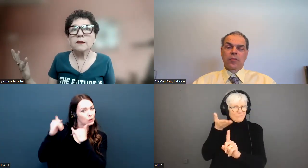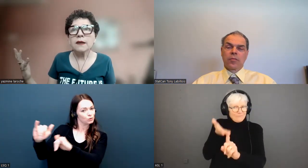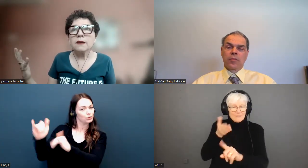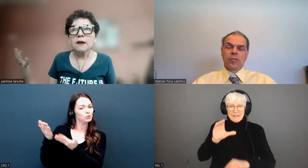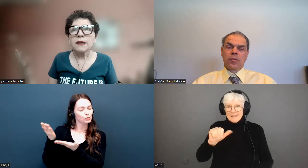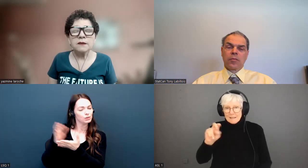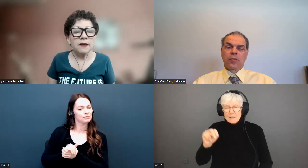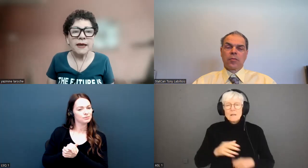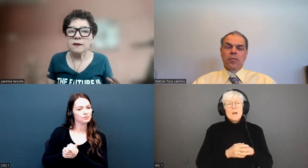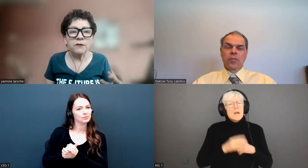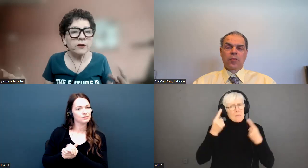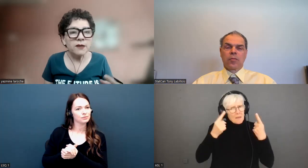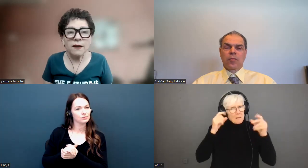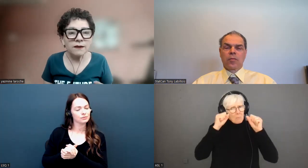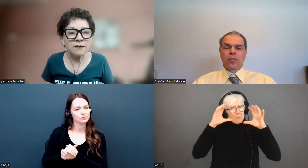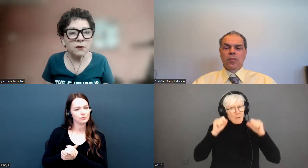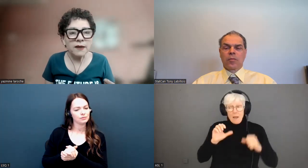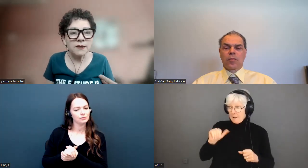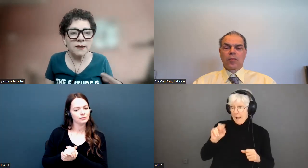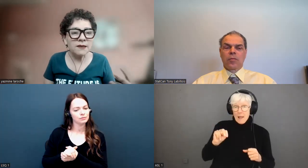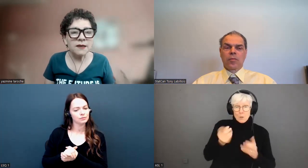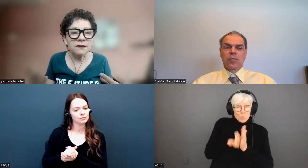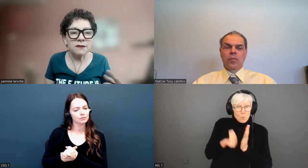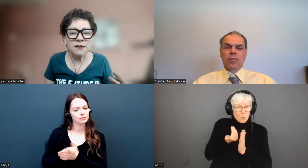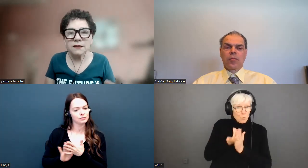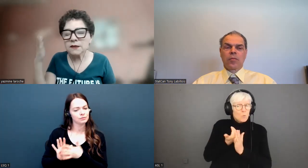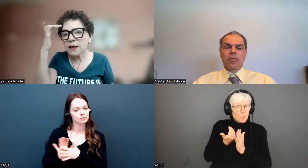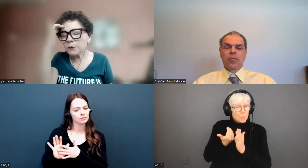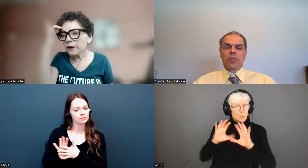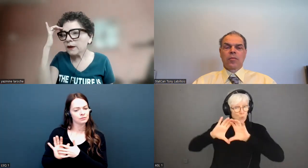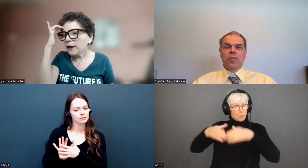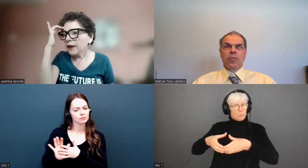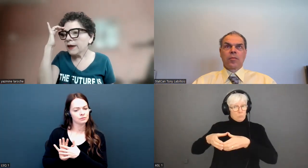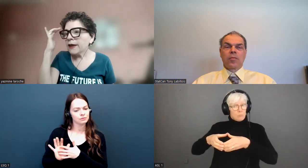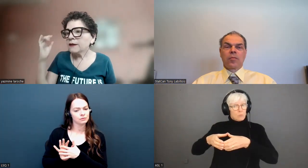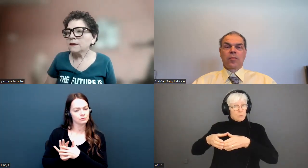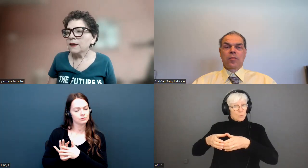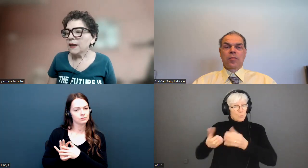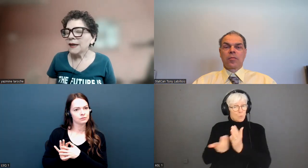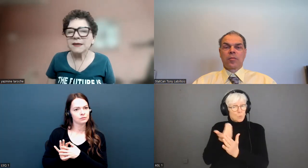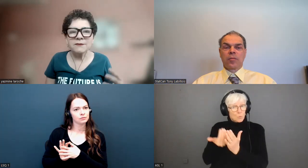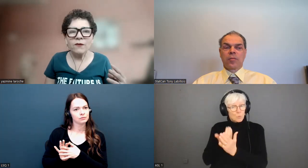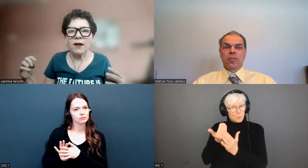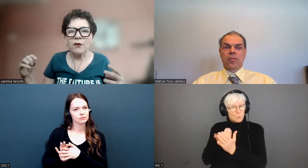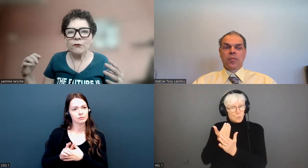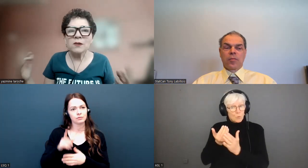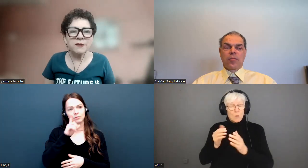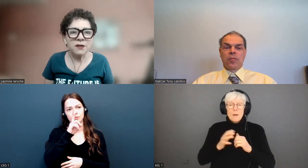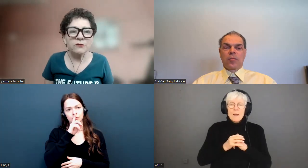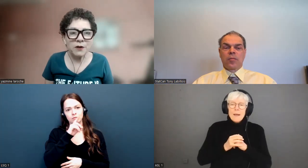that it can is very young as an as a as an entity as a network and and it's volunteer